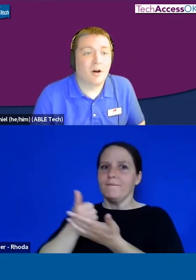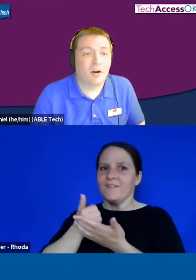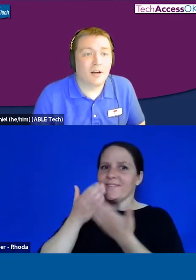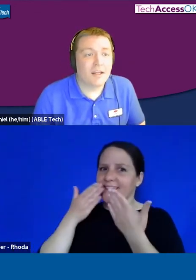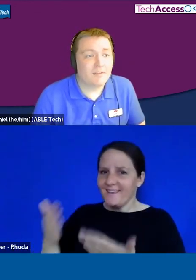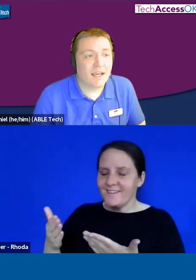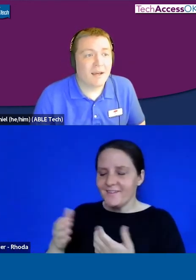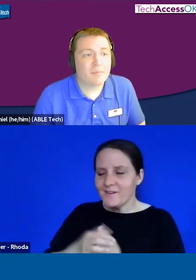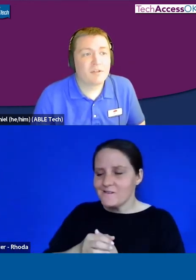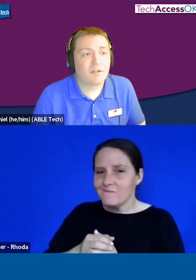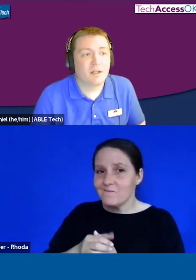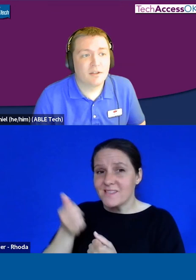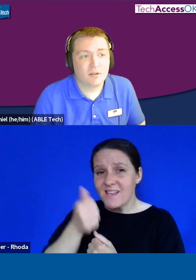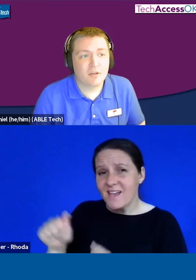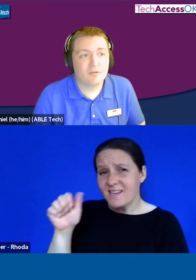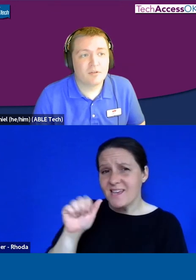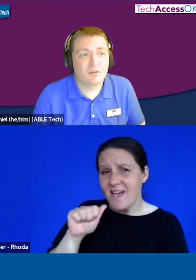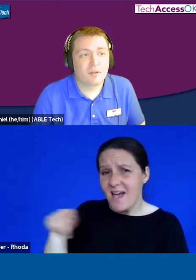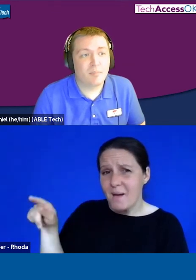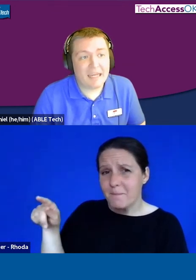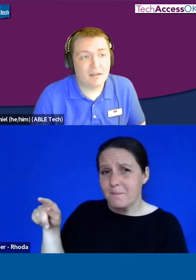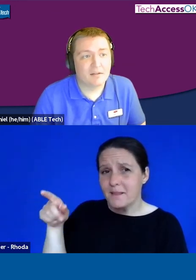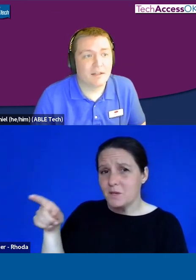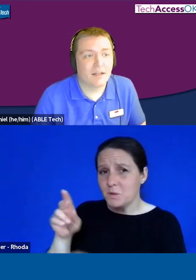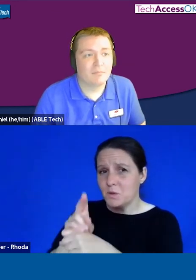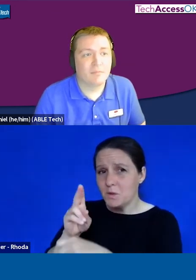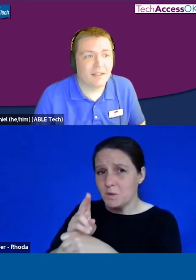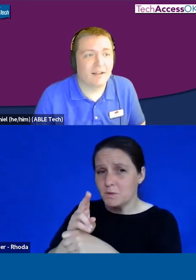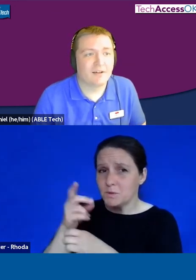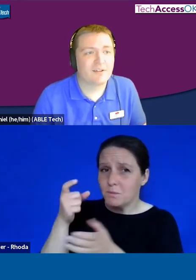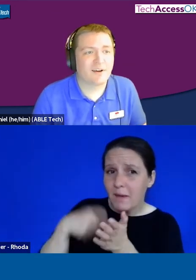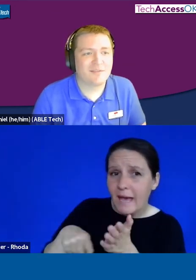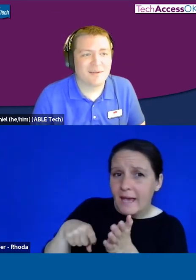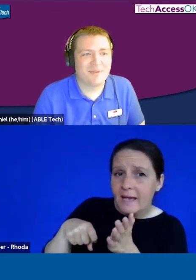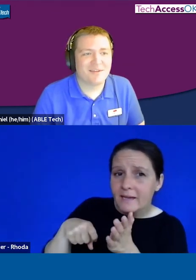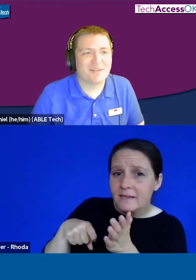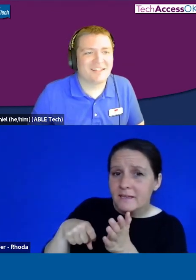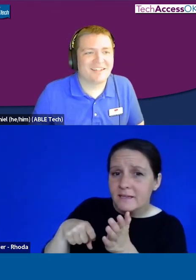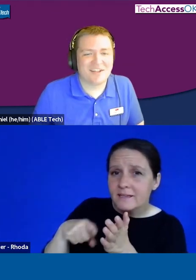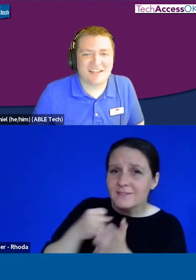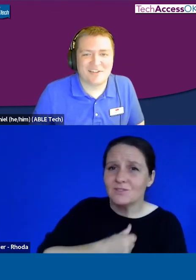Are any of the apps that you use paid and they're sorry if they may have missed that